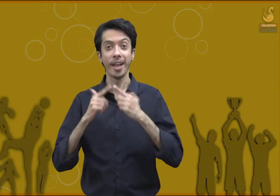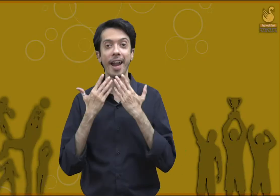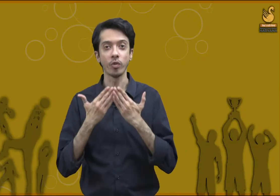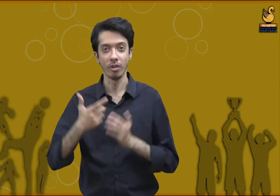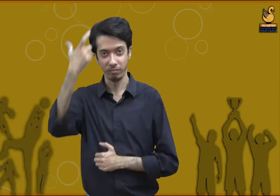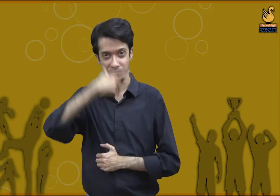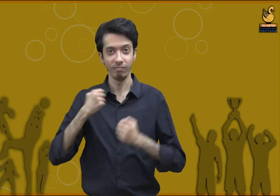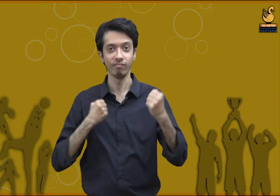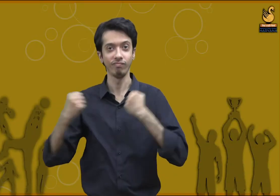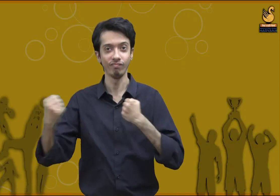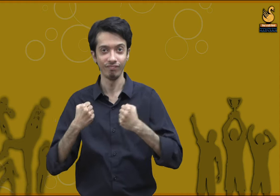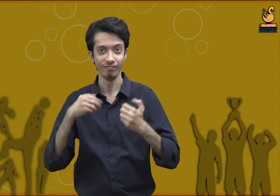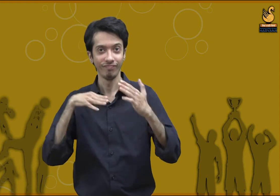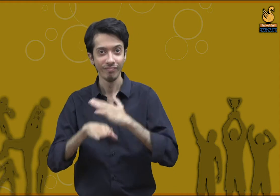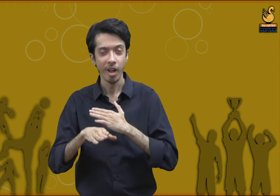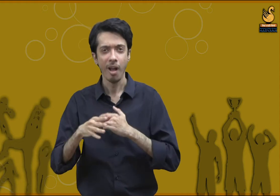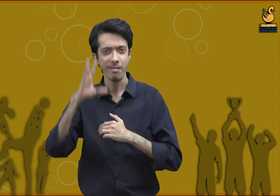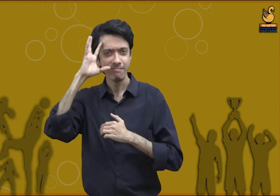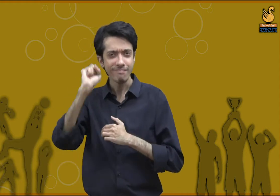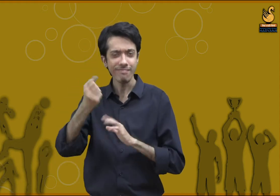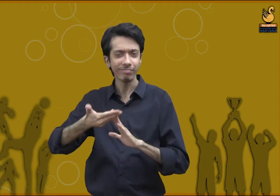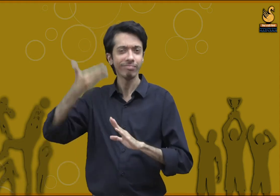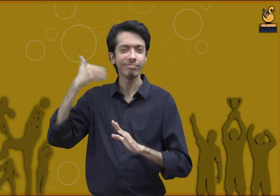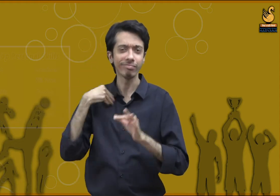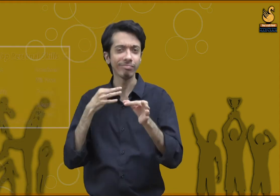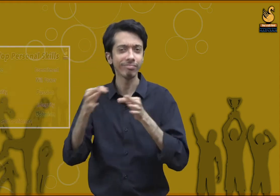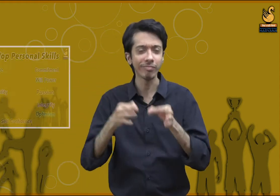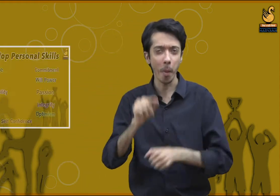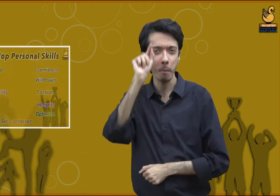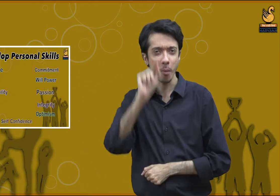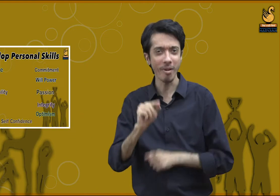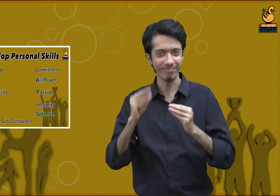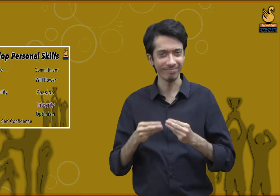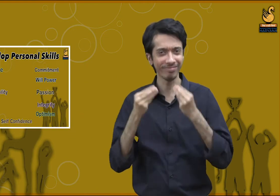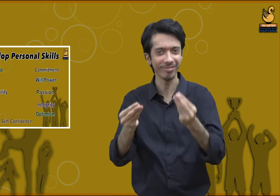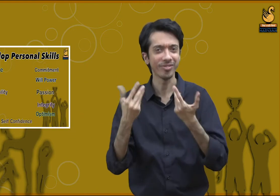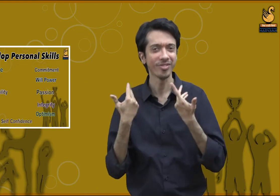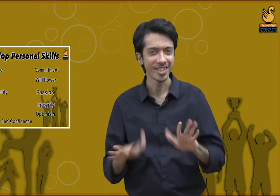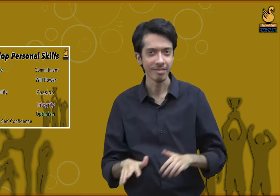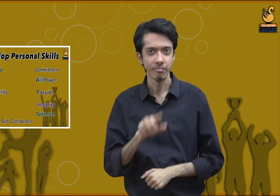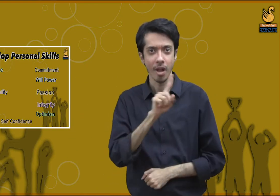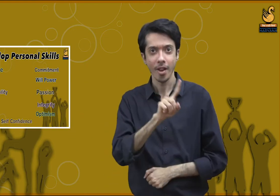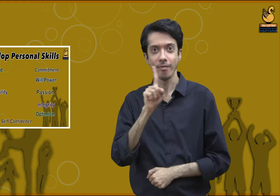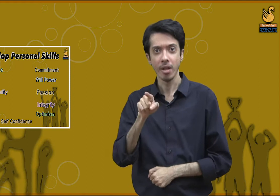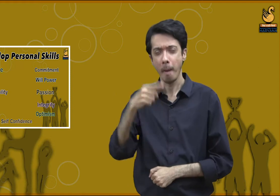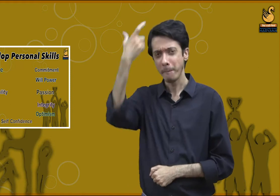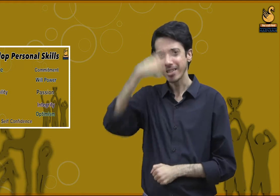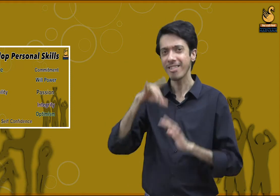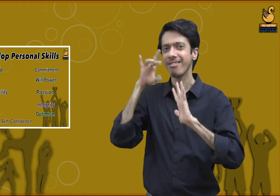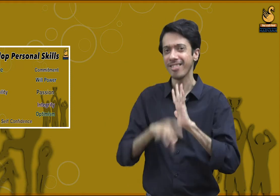We discussed that physical education helps us and trains us in developing personal skills